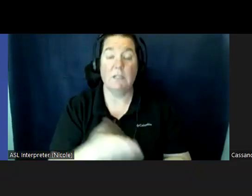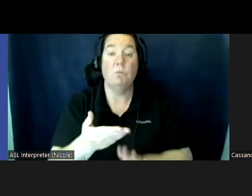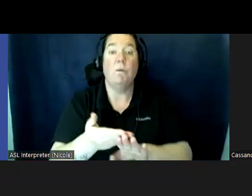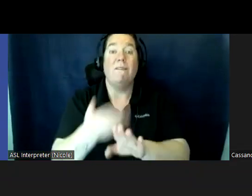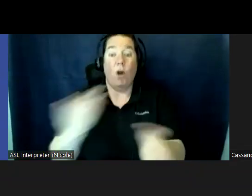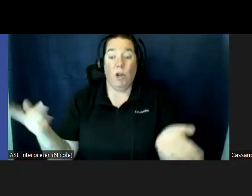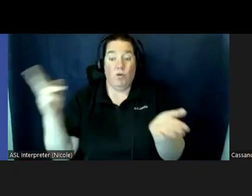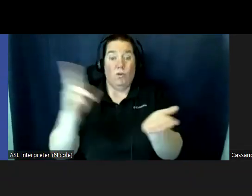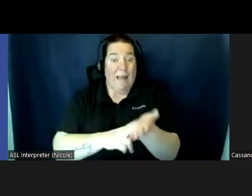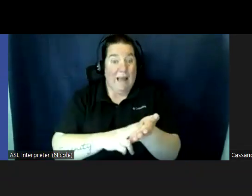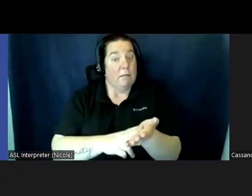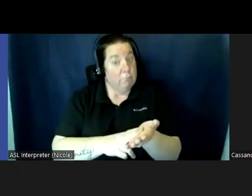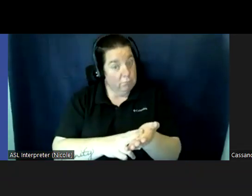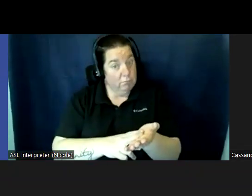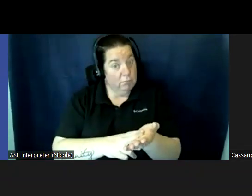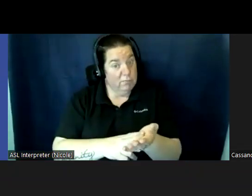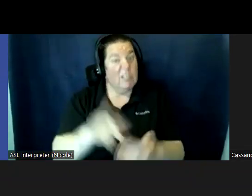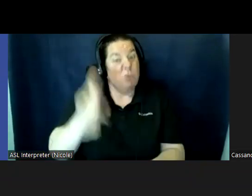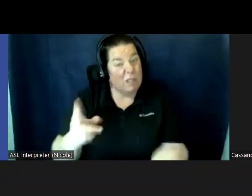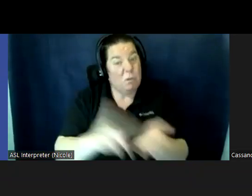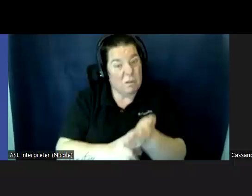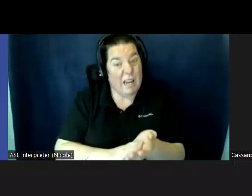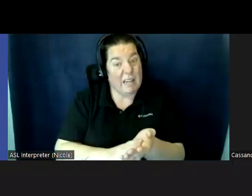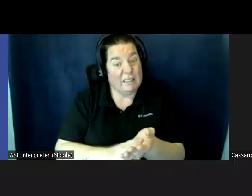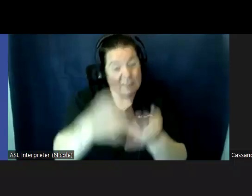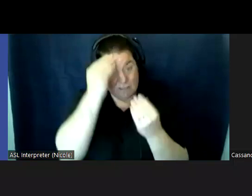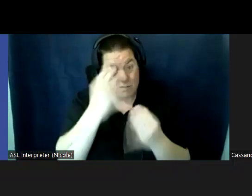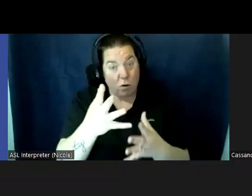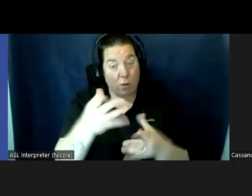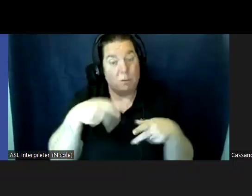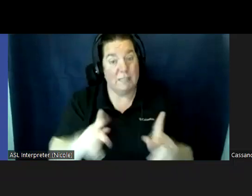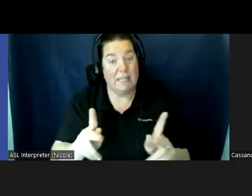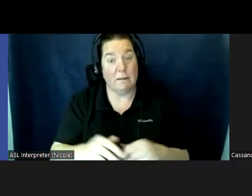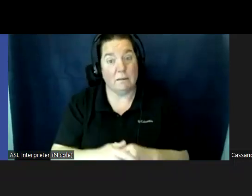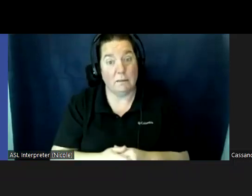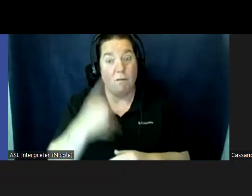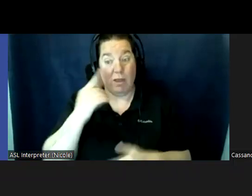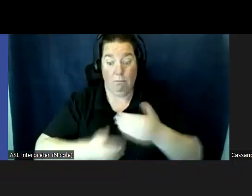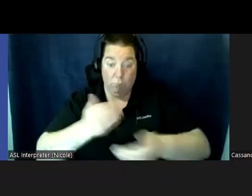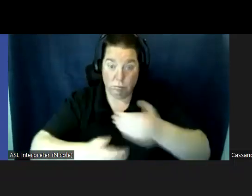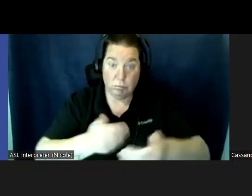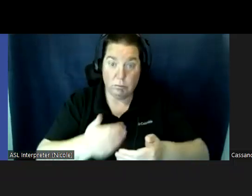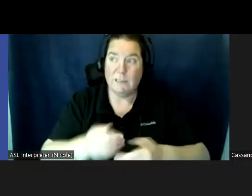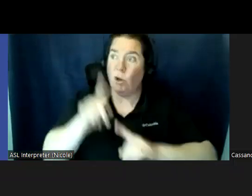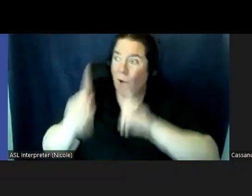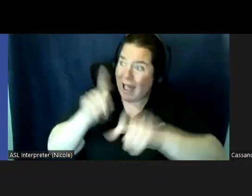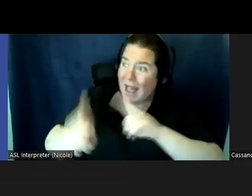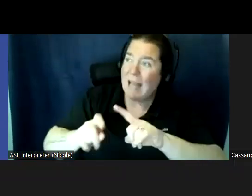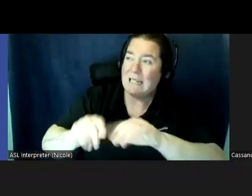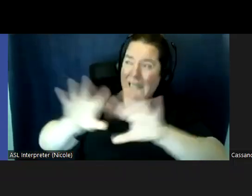got to sign informed consent for the evaluation process to go forward. Ask questions. You can use